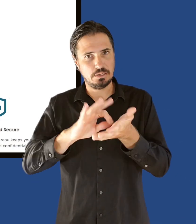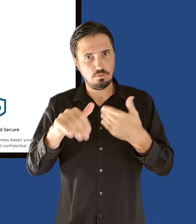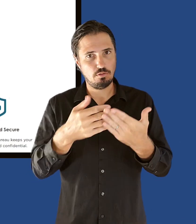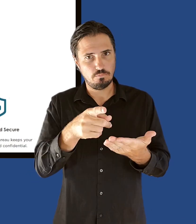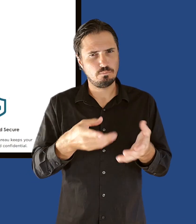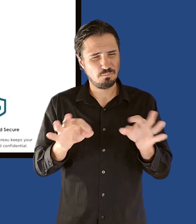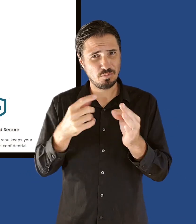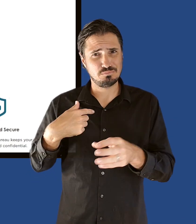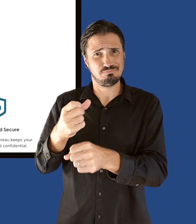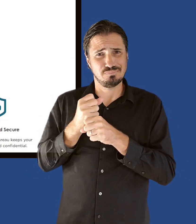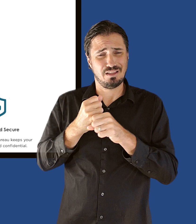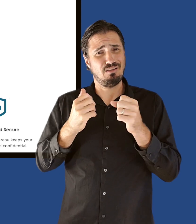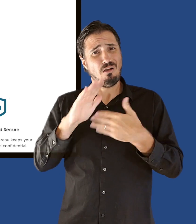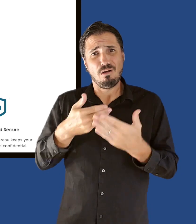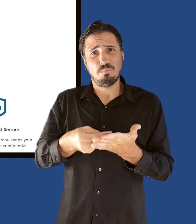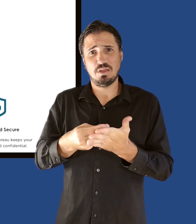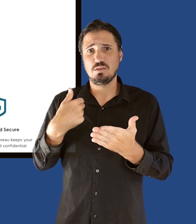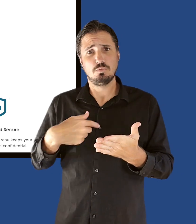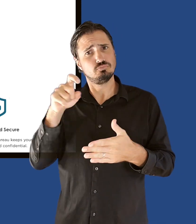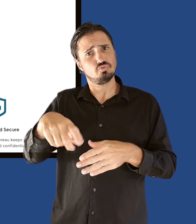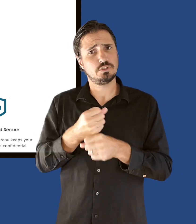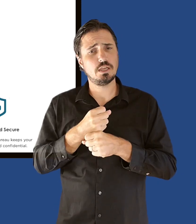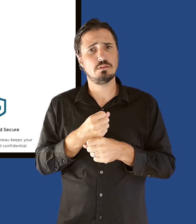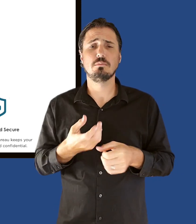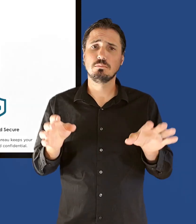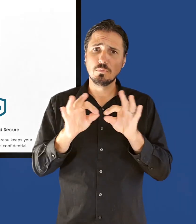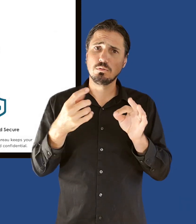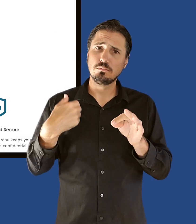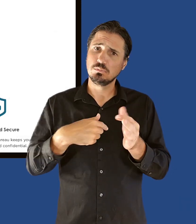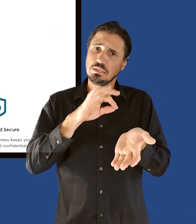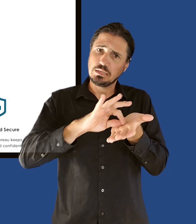So please! Make sure you and your family are counted!